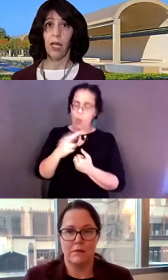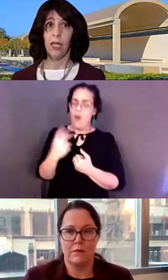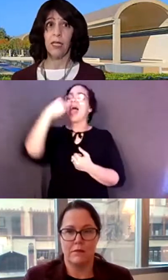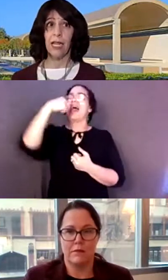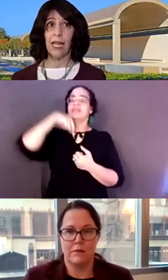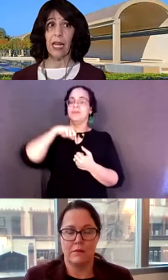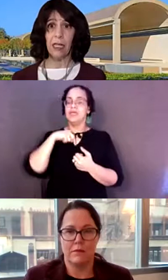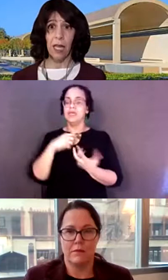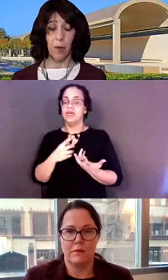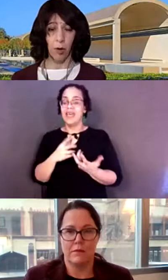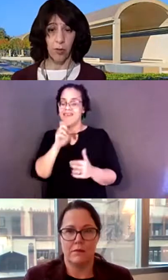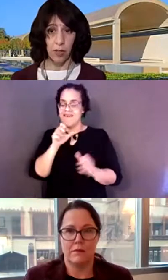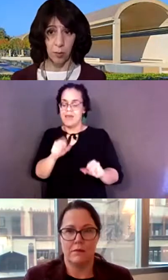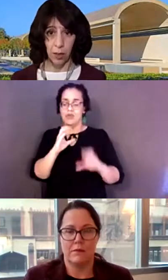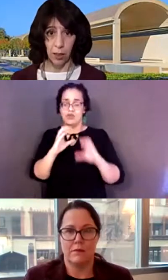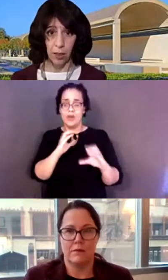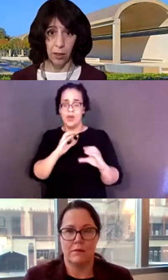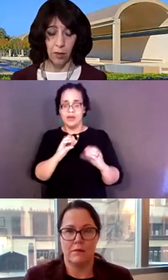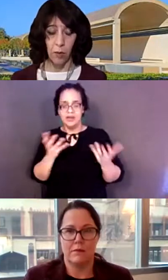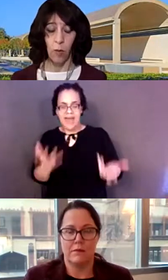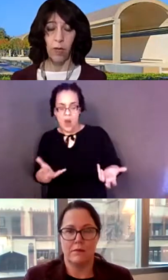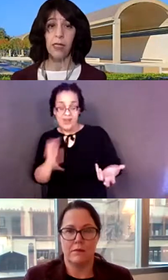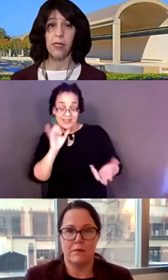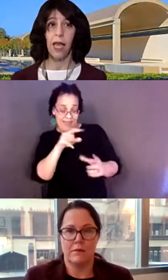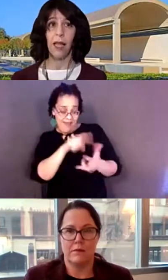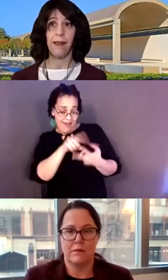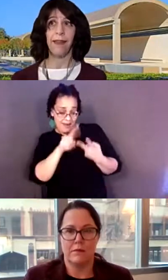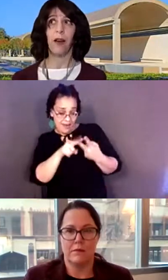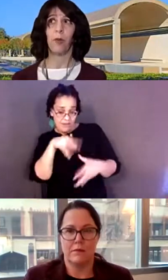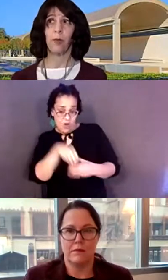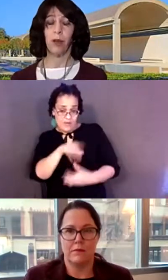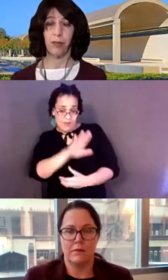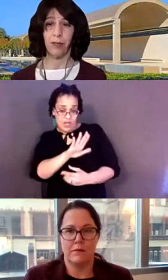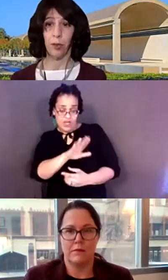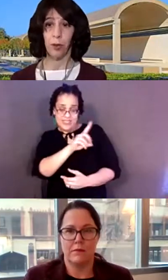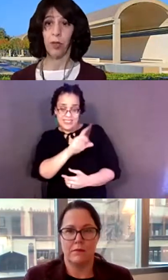is is that part of a disability